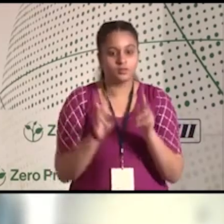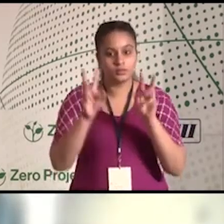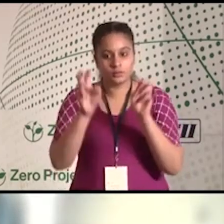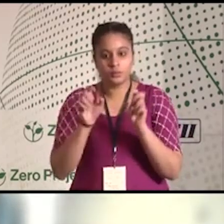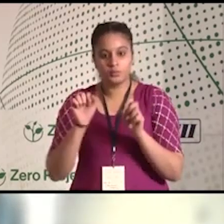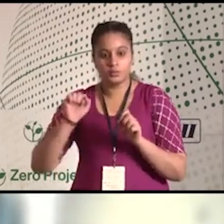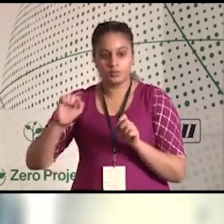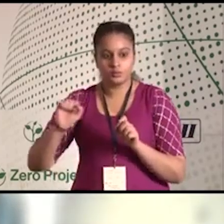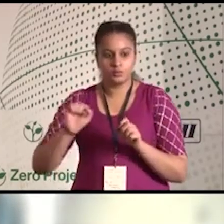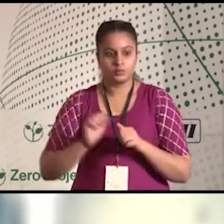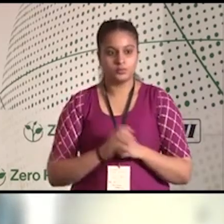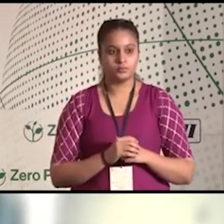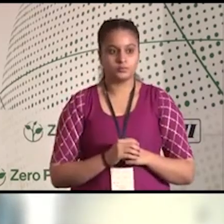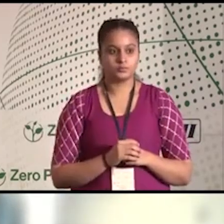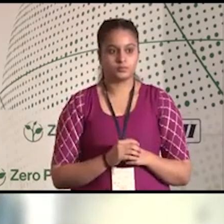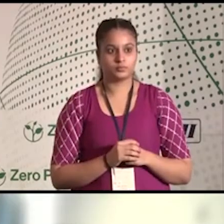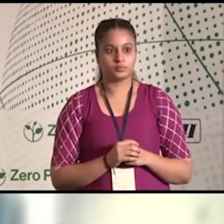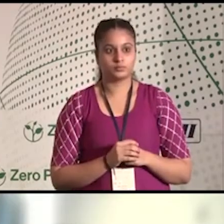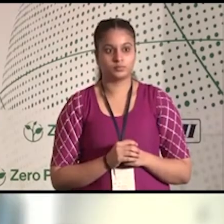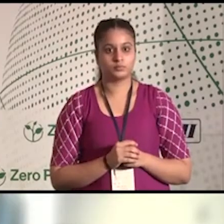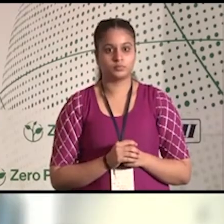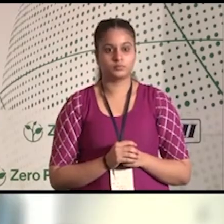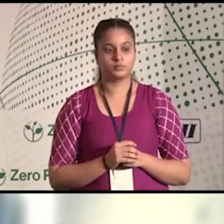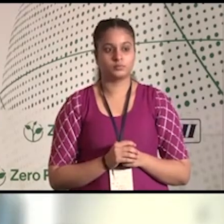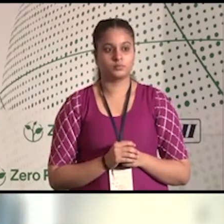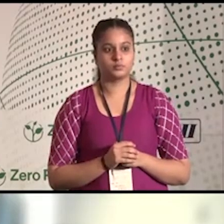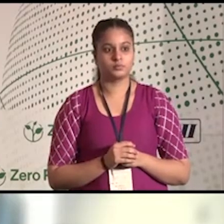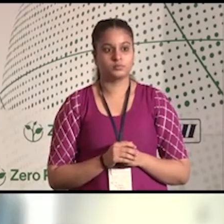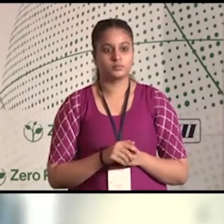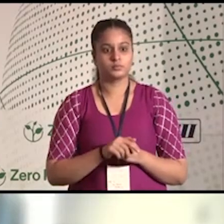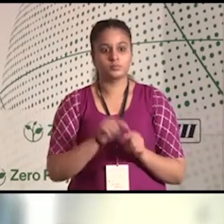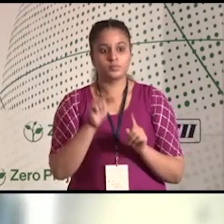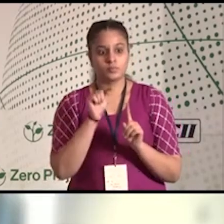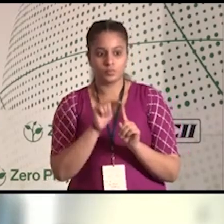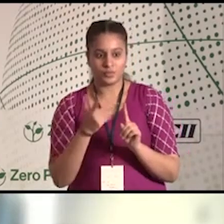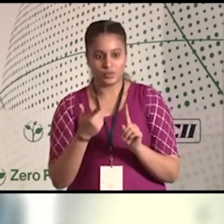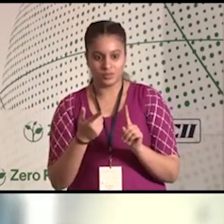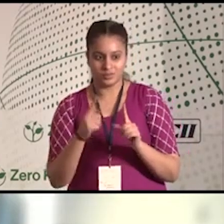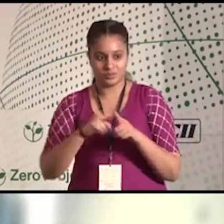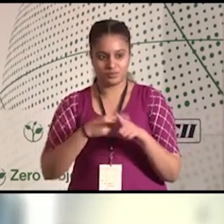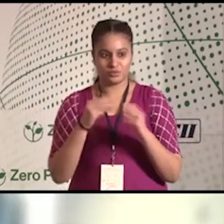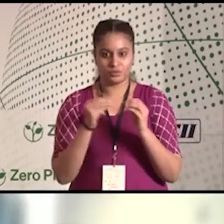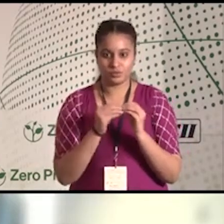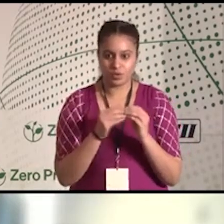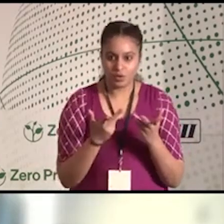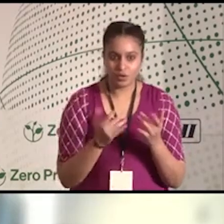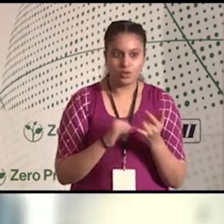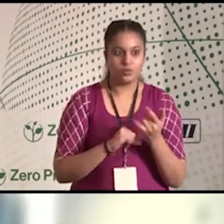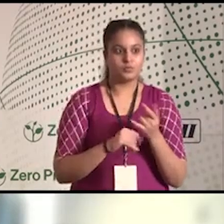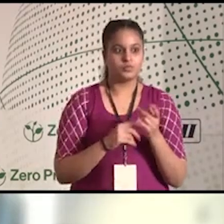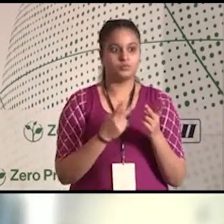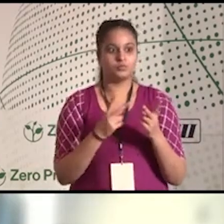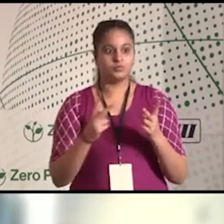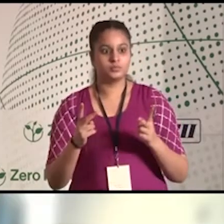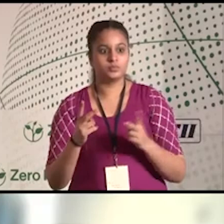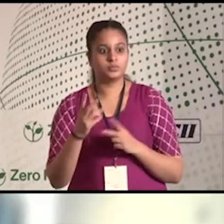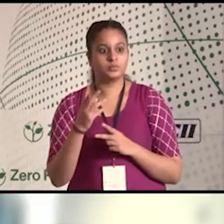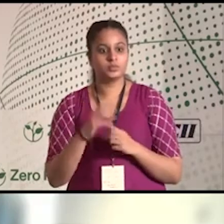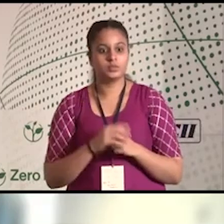but you brought up the point about, you know, employers and, you know, sort of adhering to the law, which is fine.